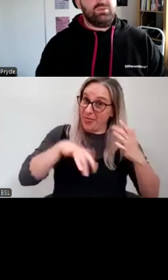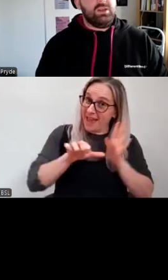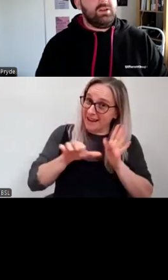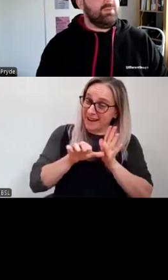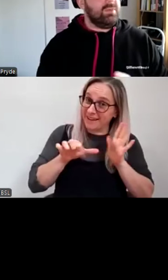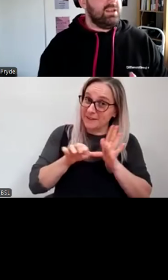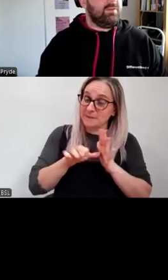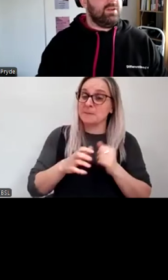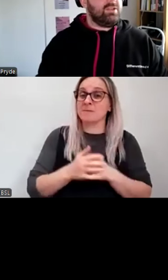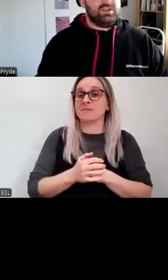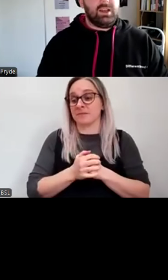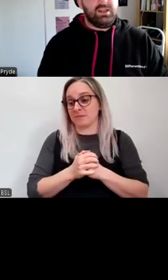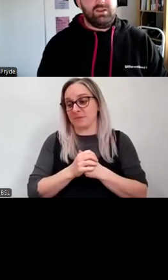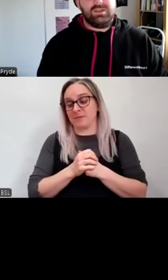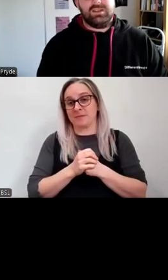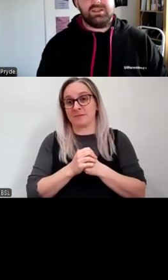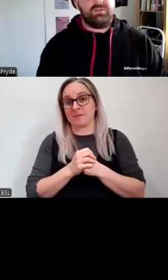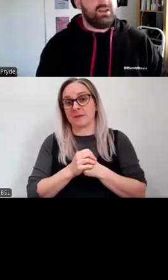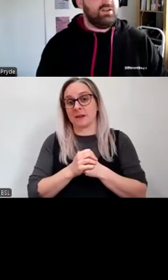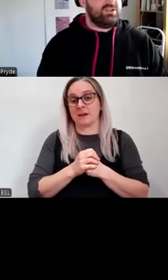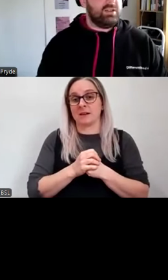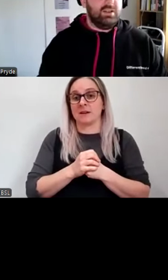which we can only see if we're actually testing using assisted technology.